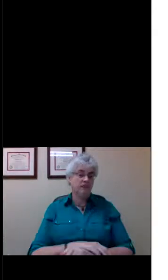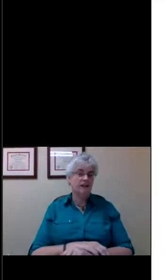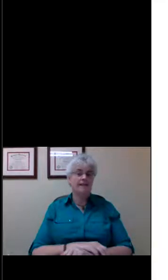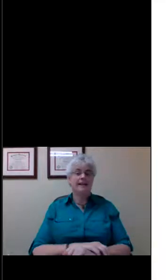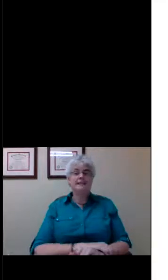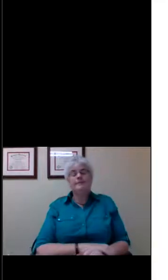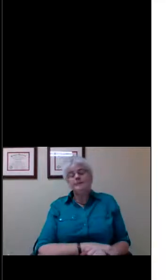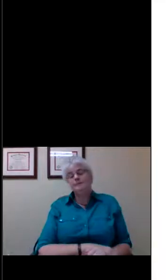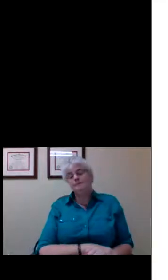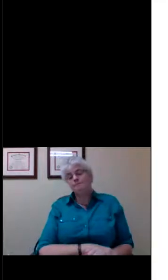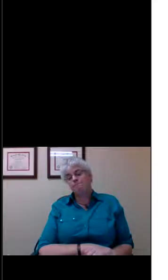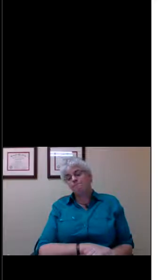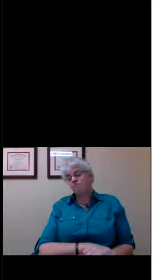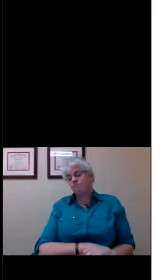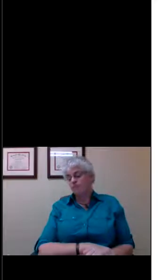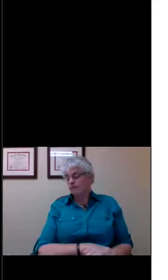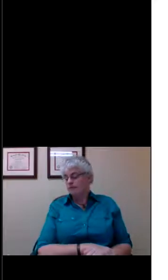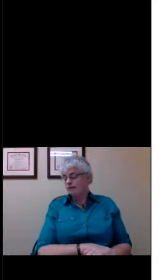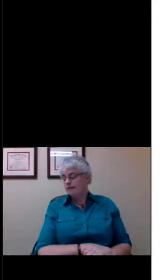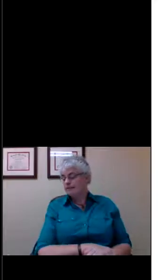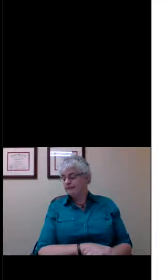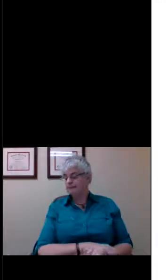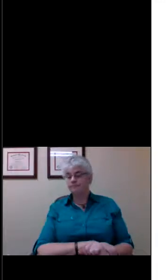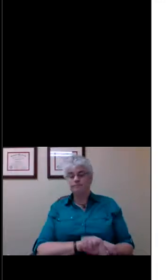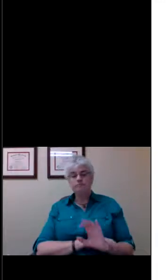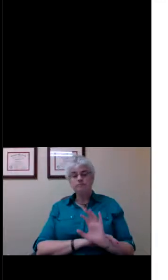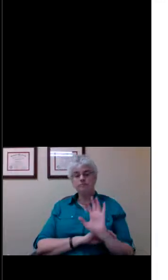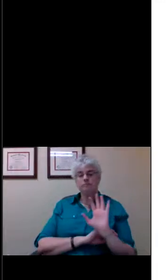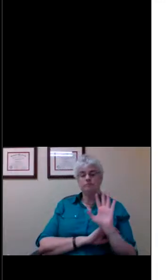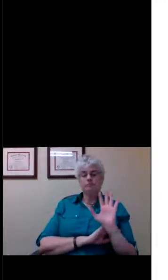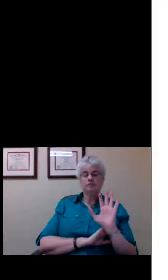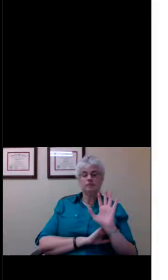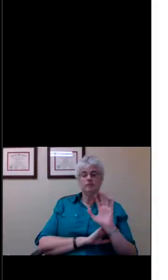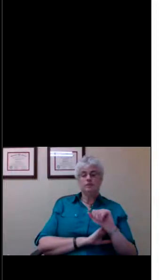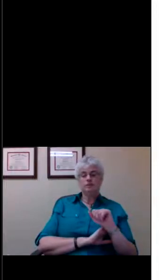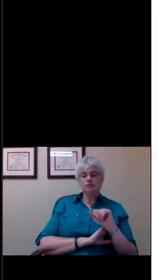strategies are really turning out to be positive for the school.